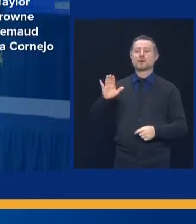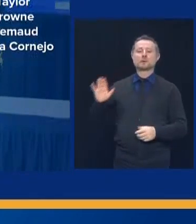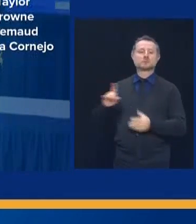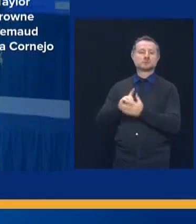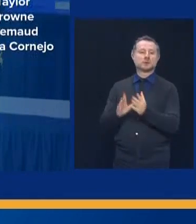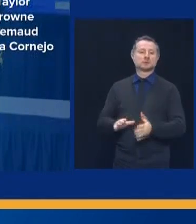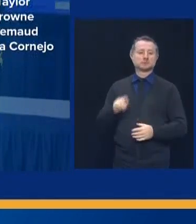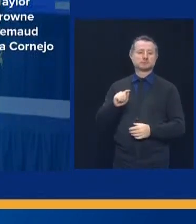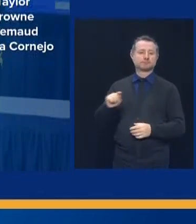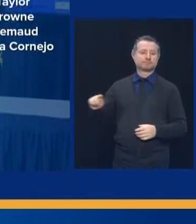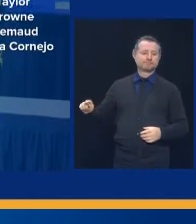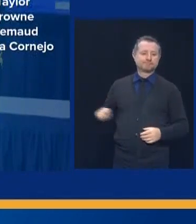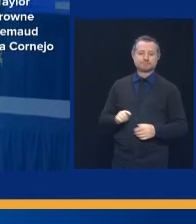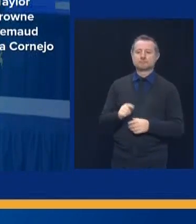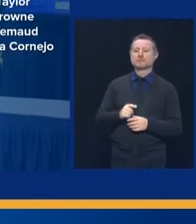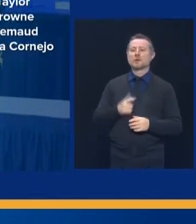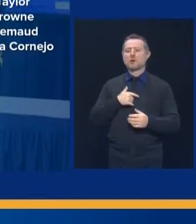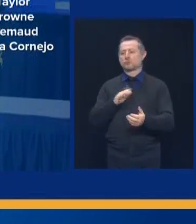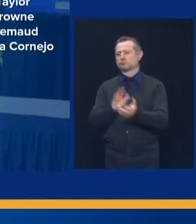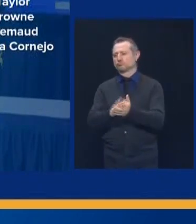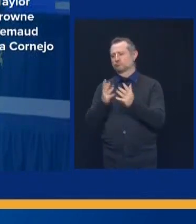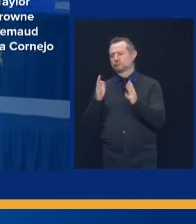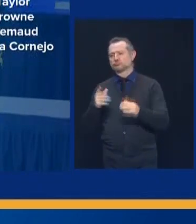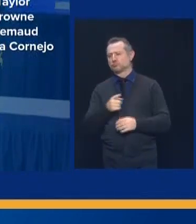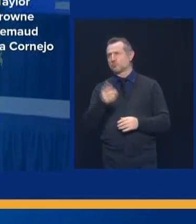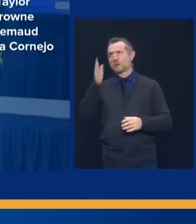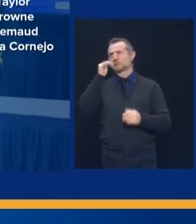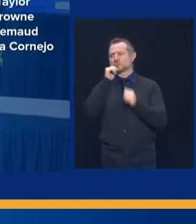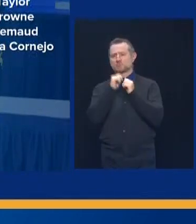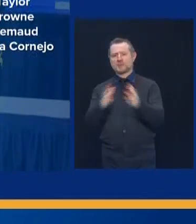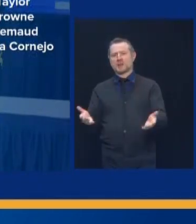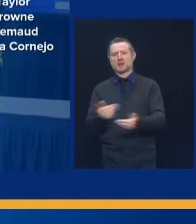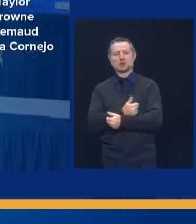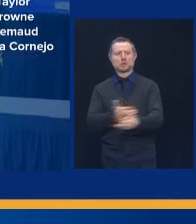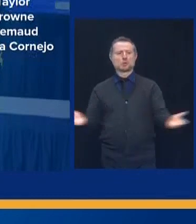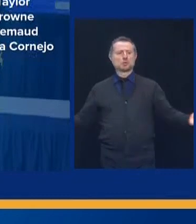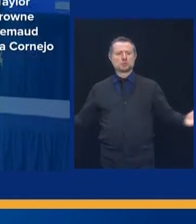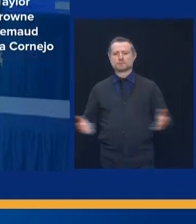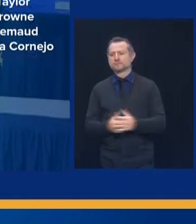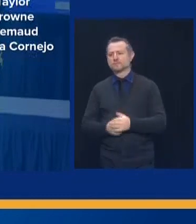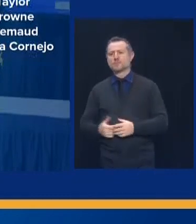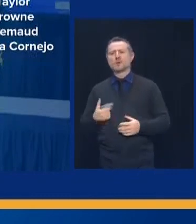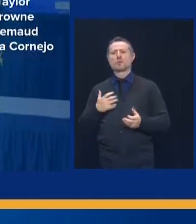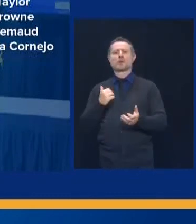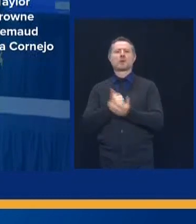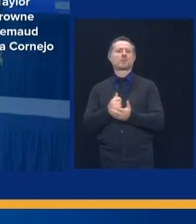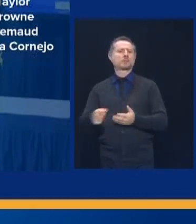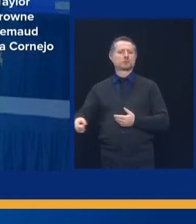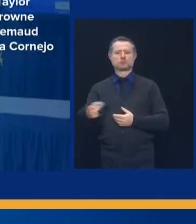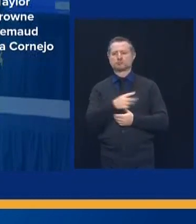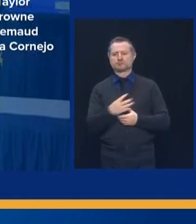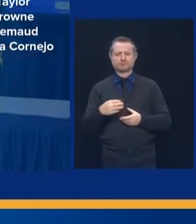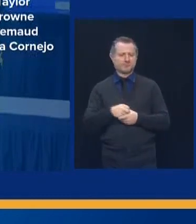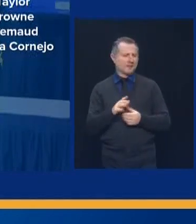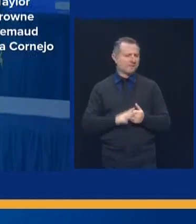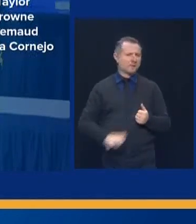YOU CAN BUY IT ON THE REALREAL,$@4P&HC% AND THE TOP DESIGNERS ARE DONATING THEIR DESIGNS. MVr